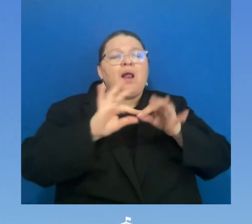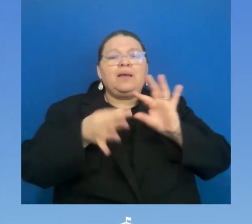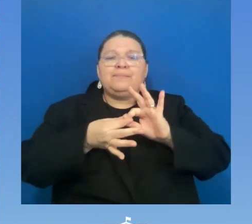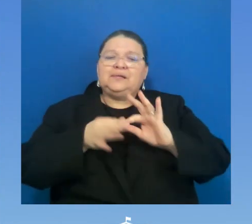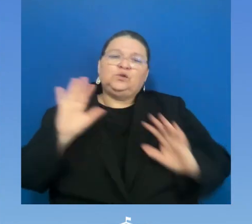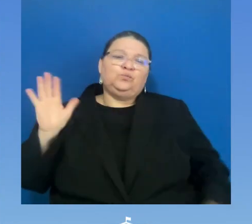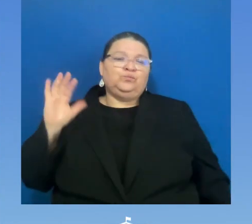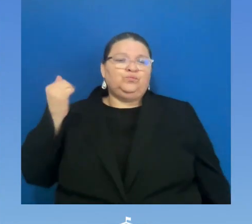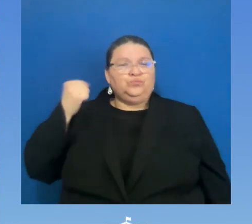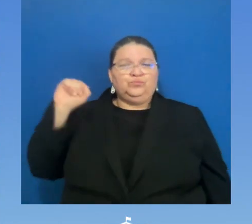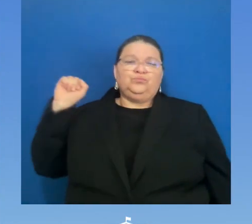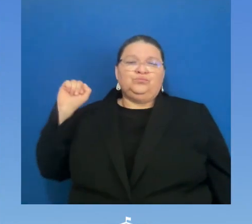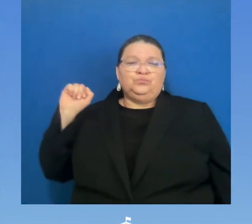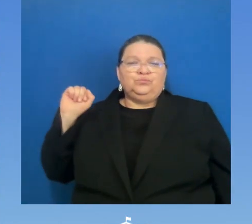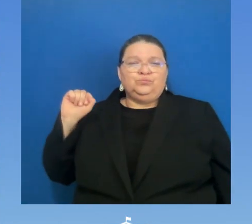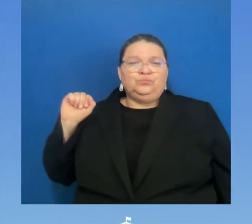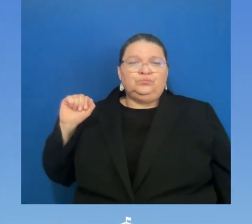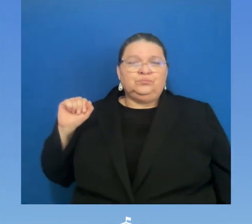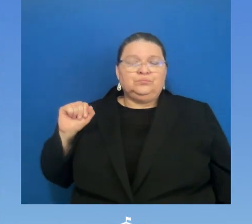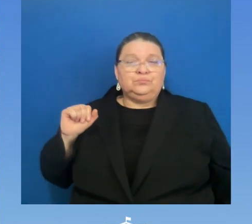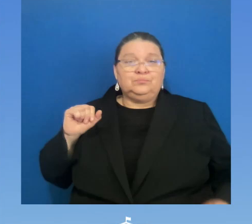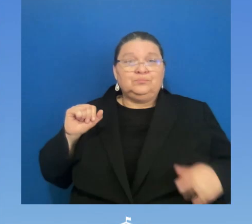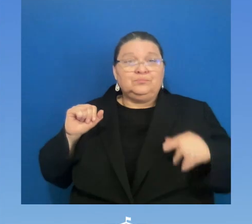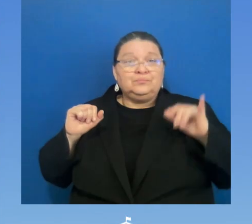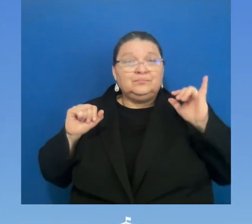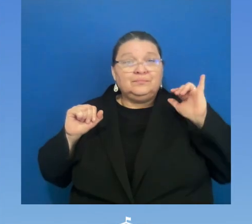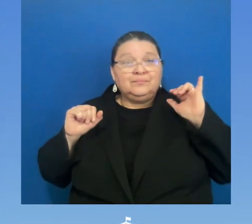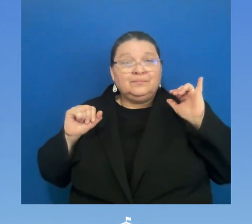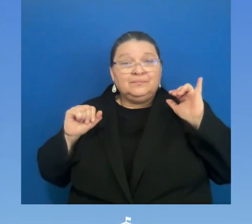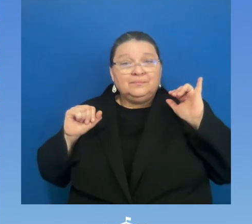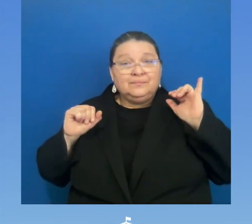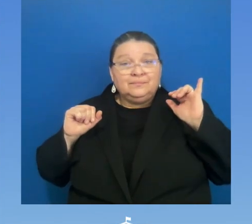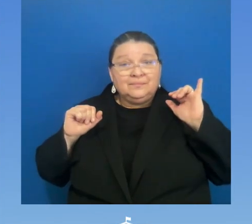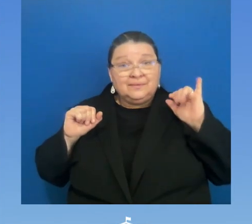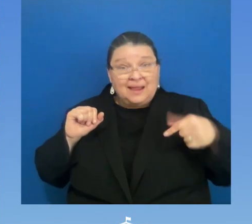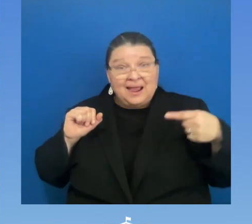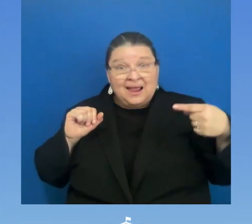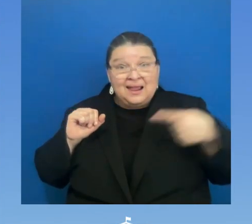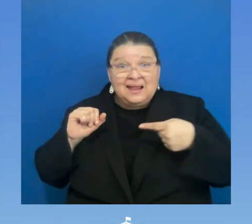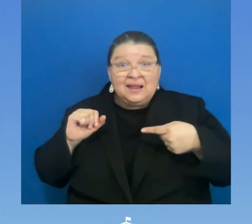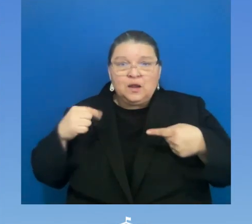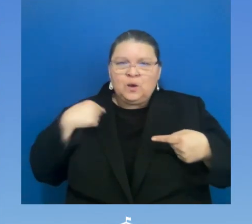And to see them -- and one of the things we were so cognizant of is, "Okay, we've got to teach the younger kids